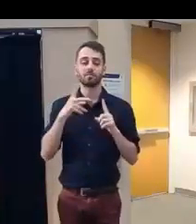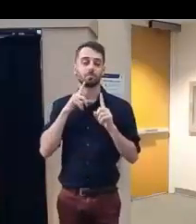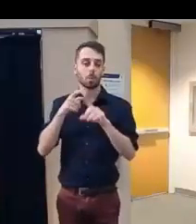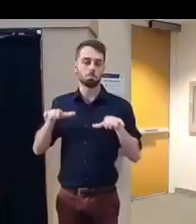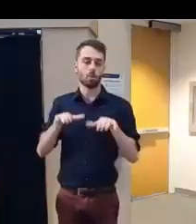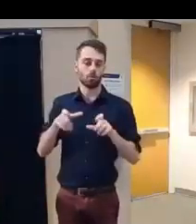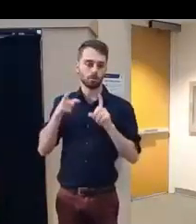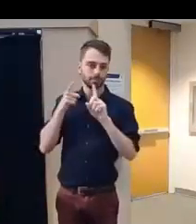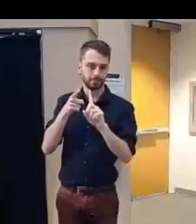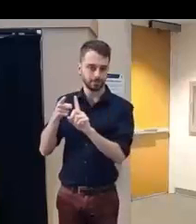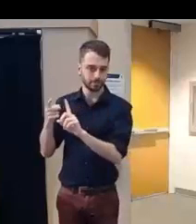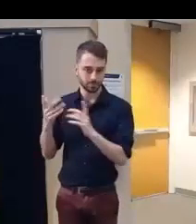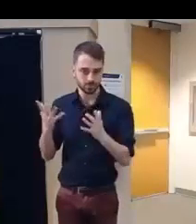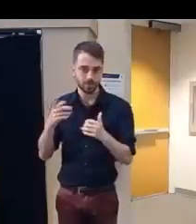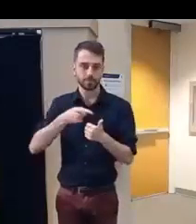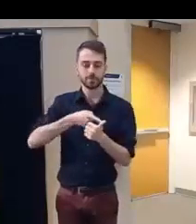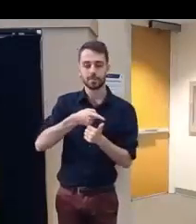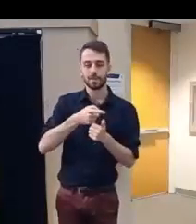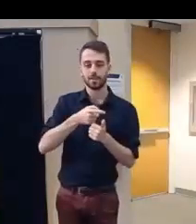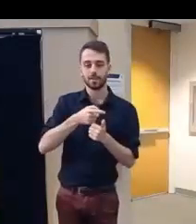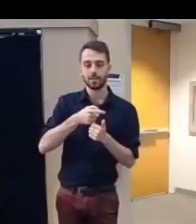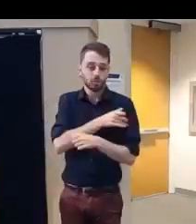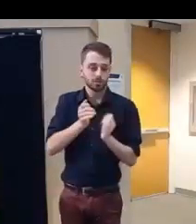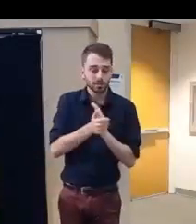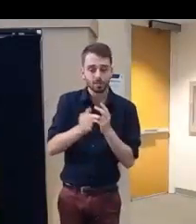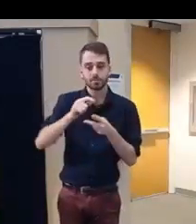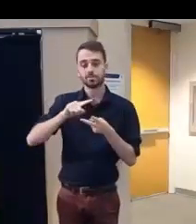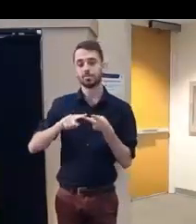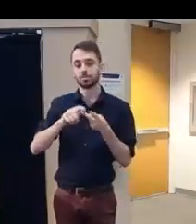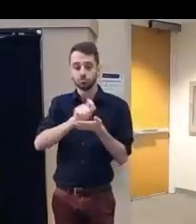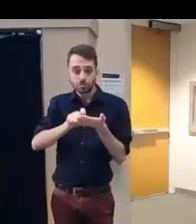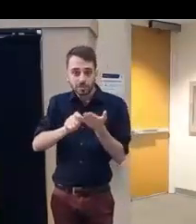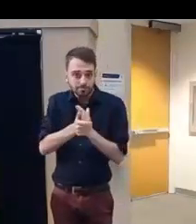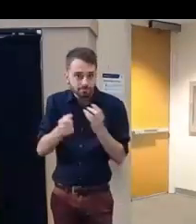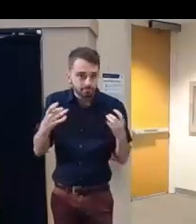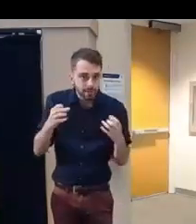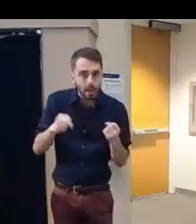skills clinical reasoning fund of knowledge written skills oral skills professionalism